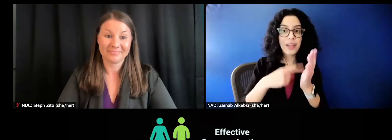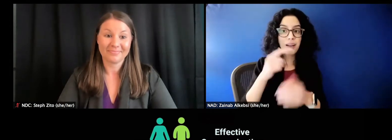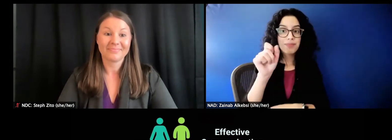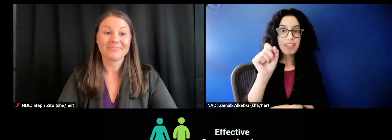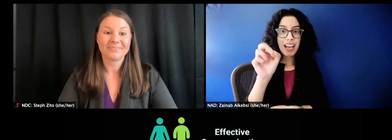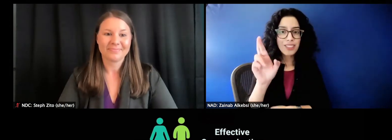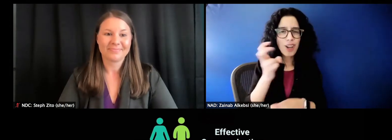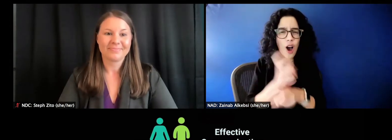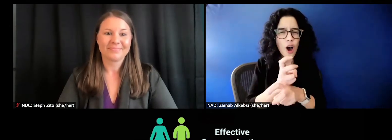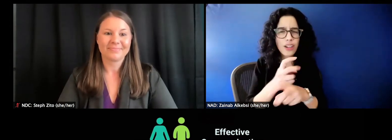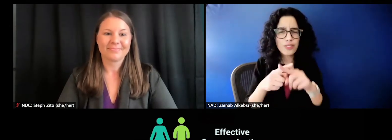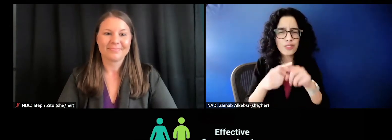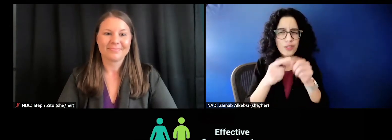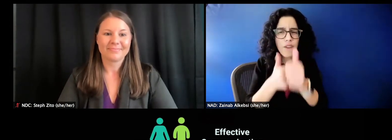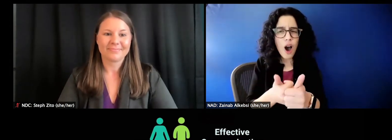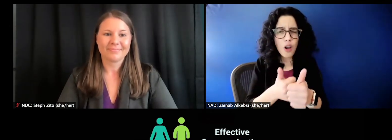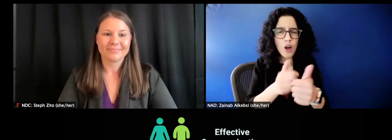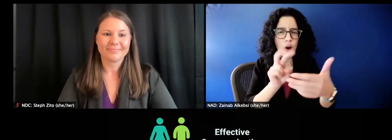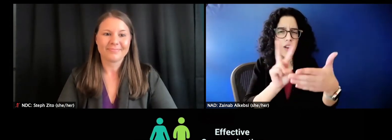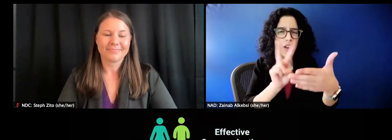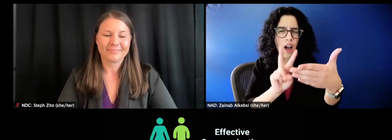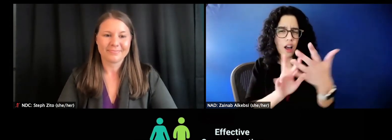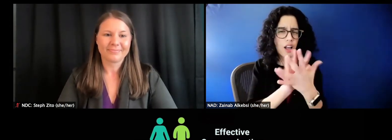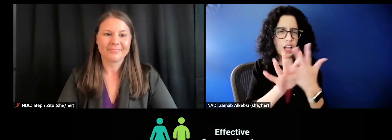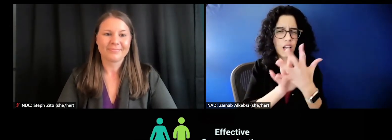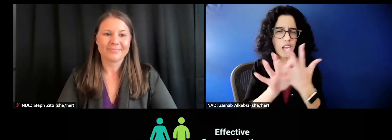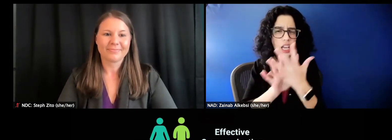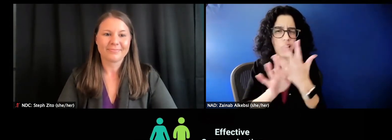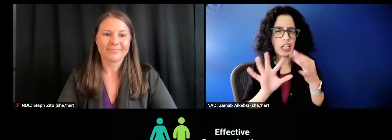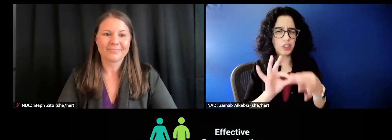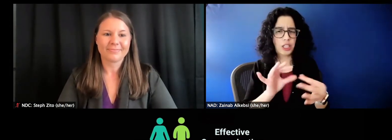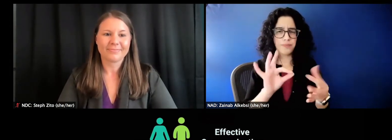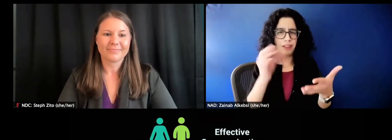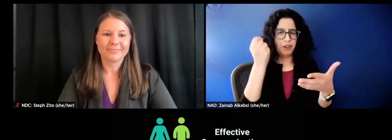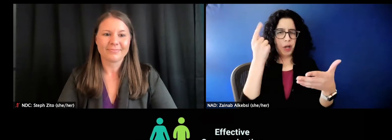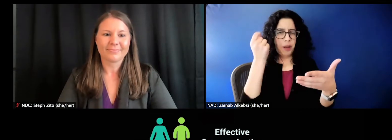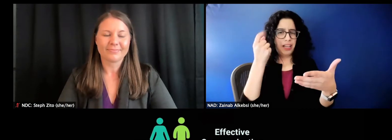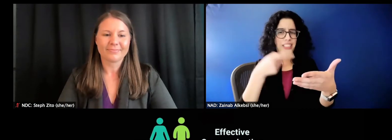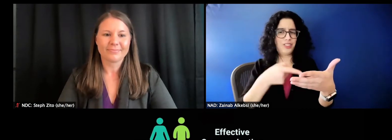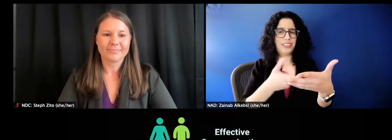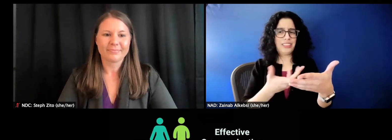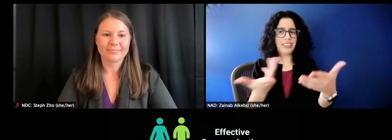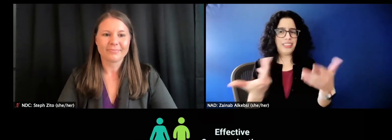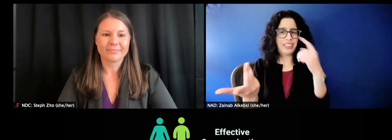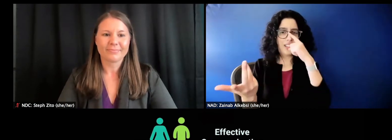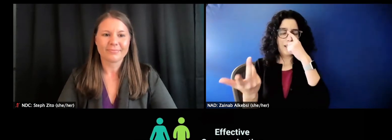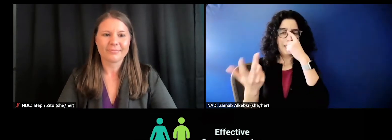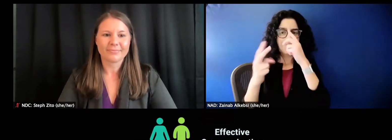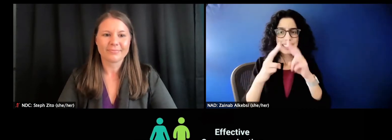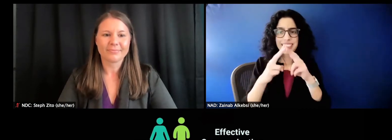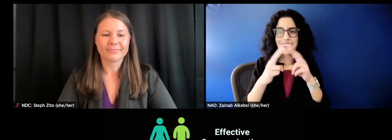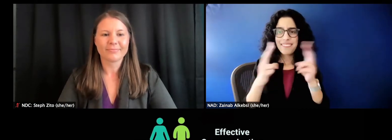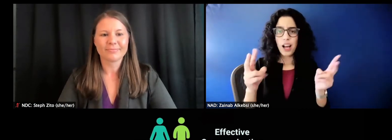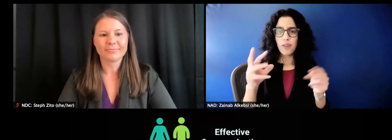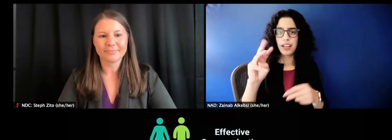but it is a critical word that changes the entire meaning of what is being taught. Such as the word "not." Or sometimes the ASR could be hard to follow along